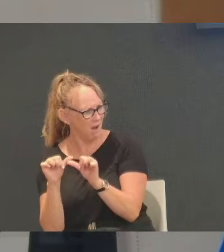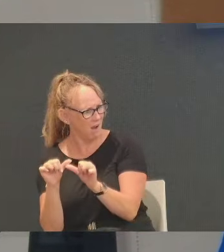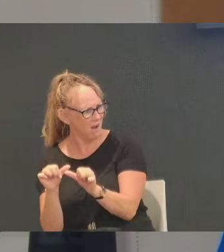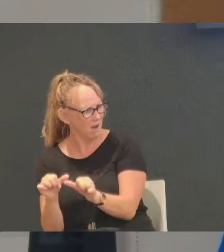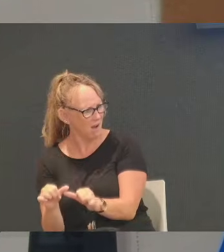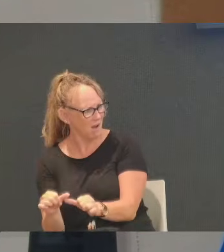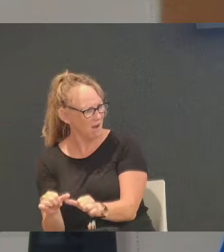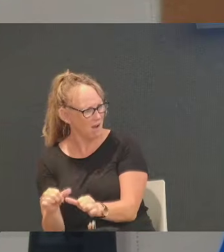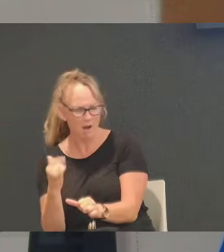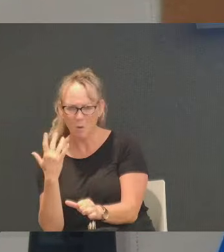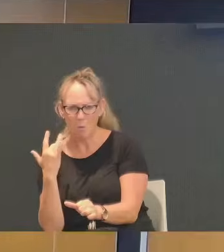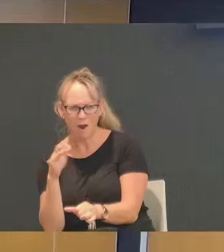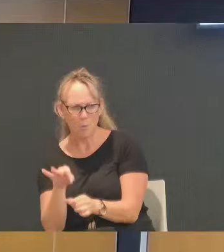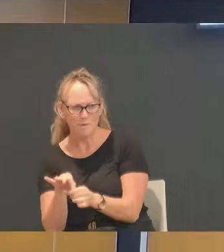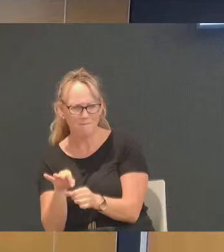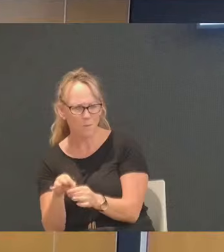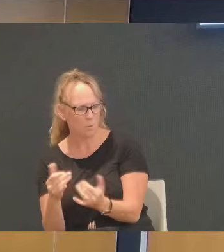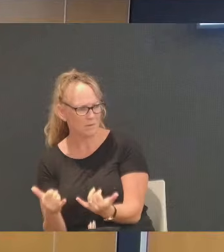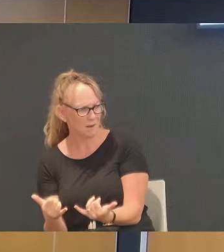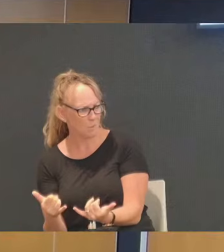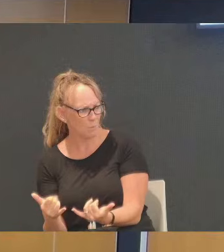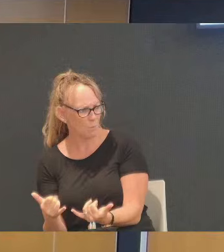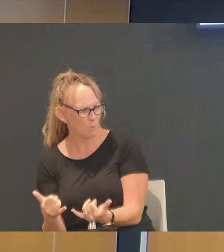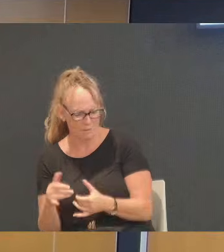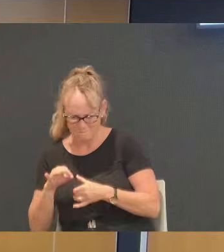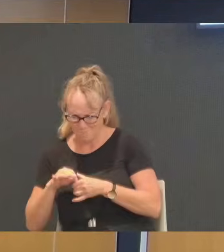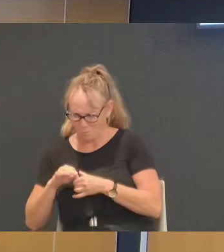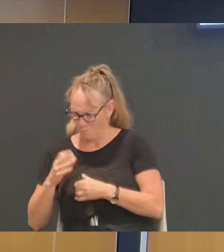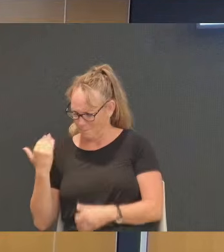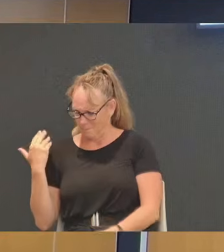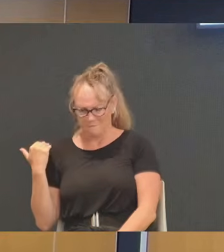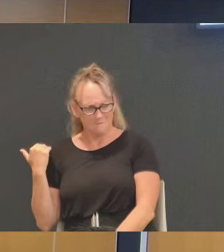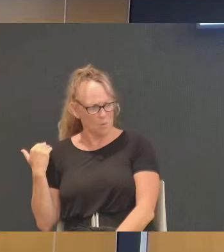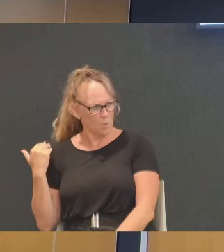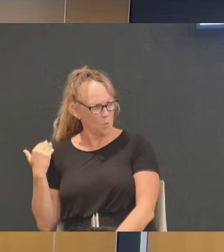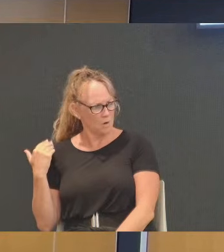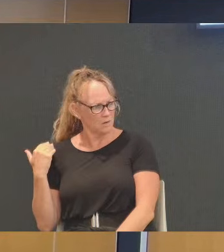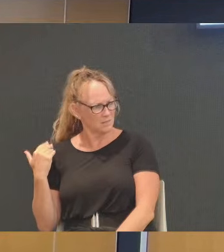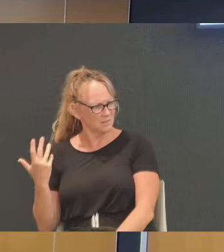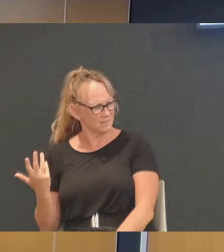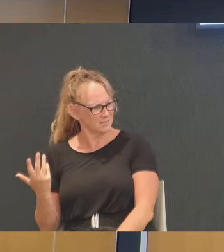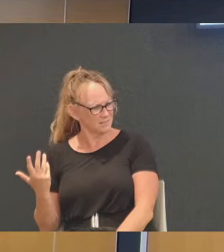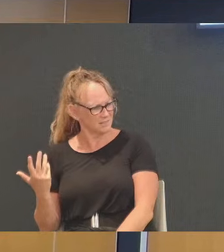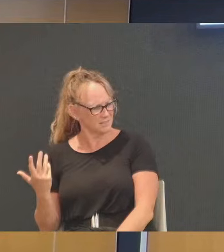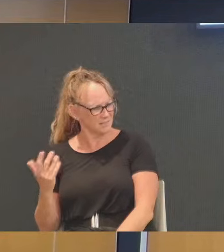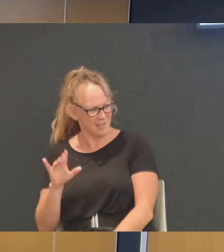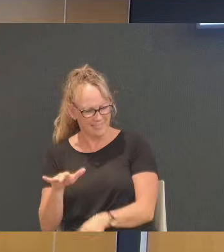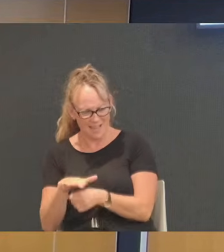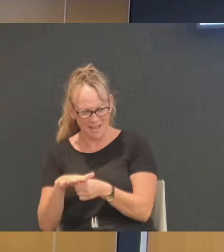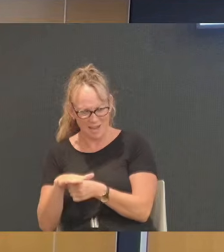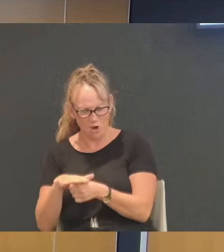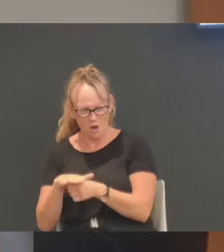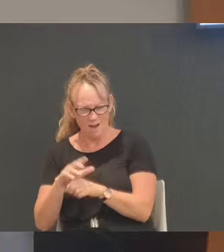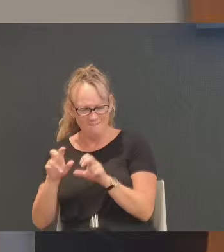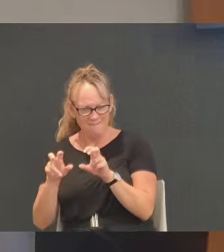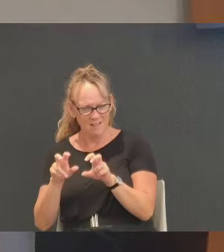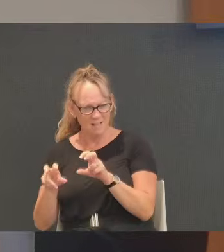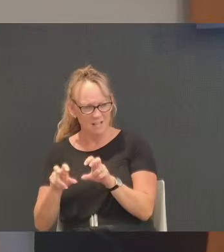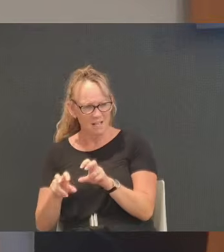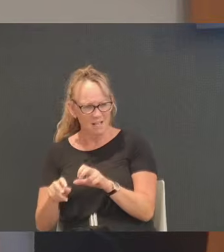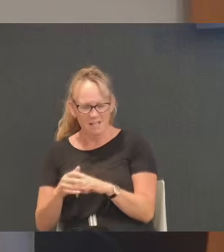today regarding the community reinvestment area agreement. Yeah. So, Commissioners and I'll ask